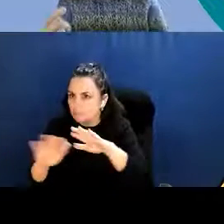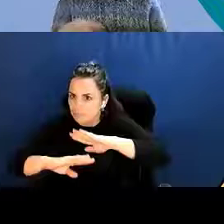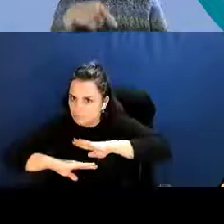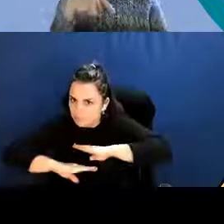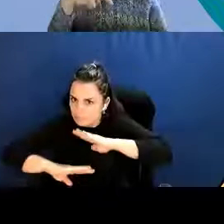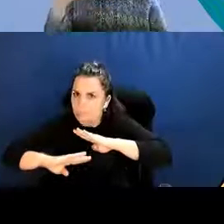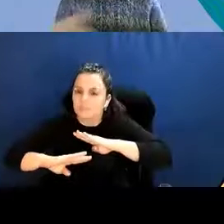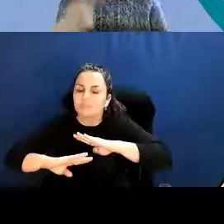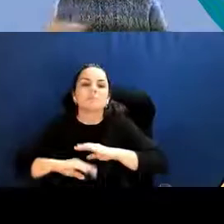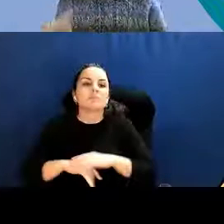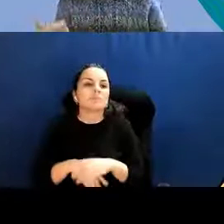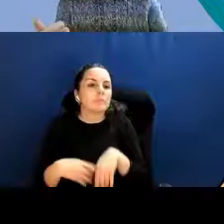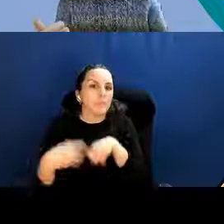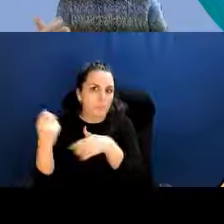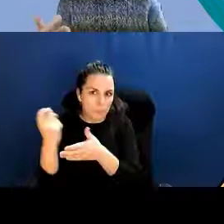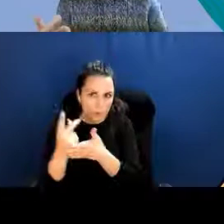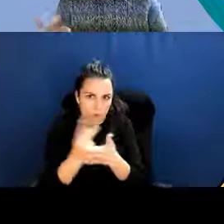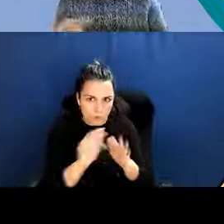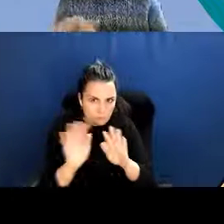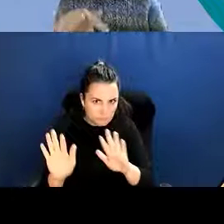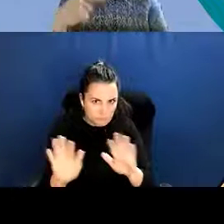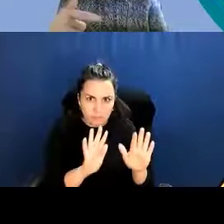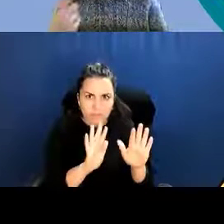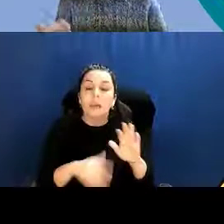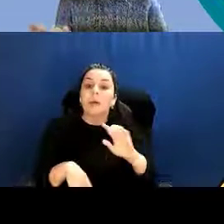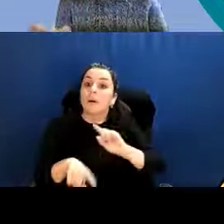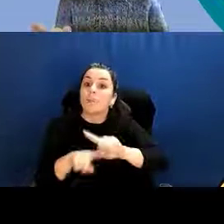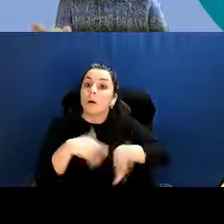Of course all of this research if it's HHS funded,